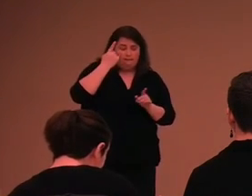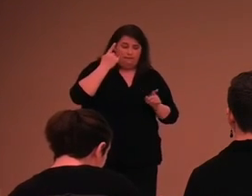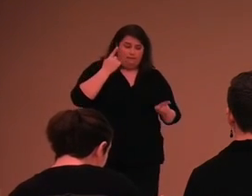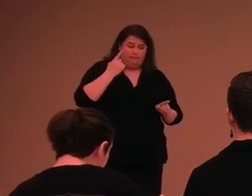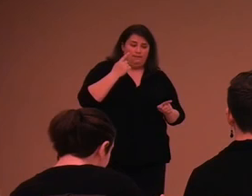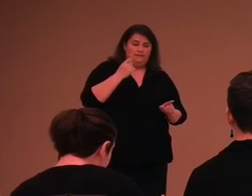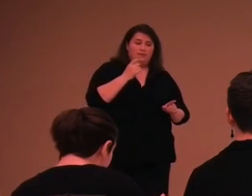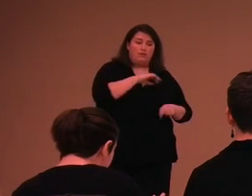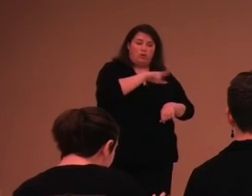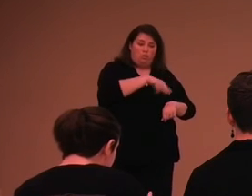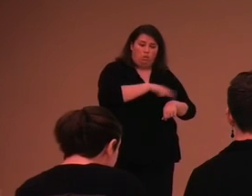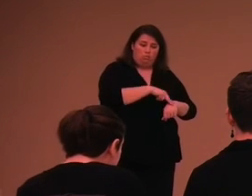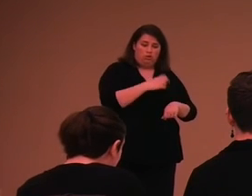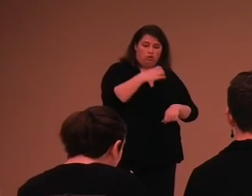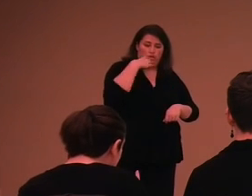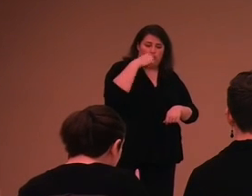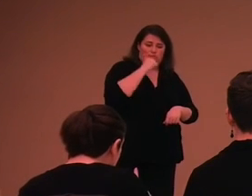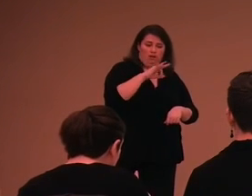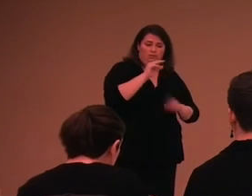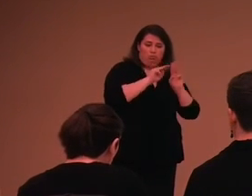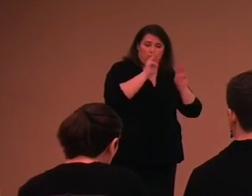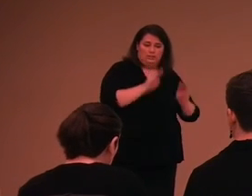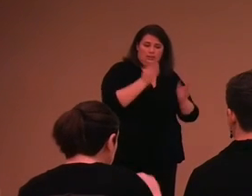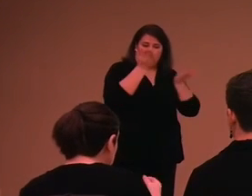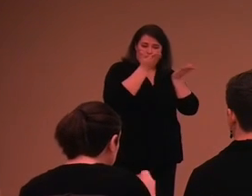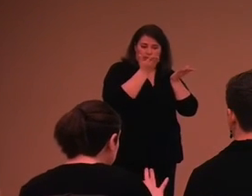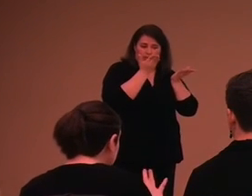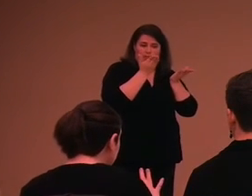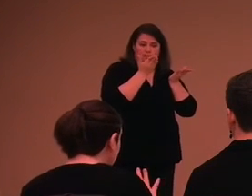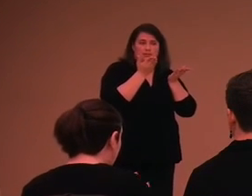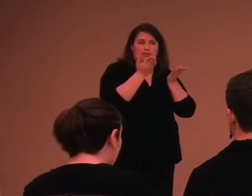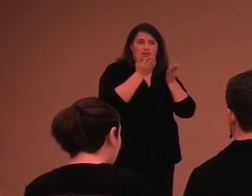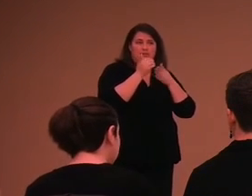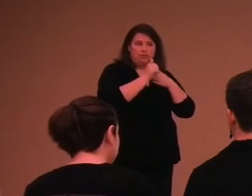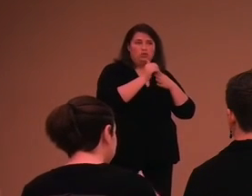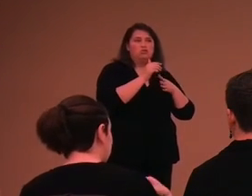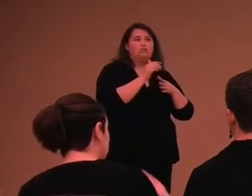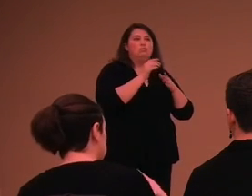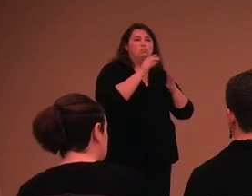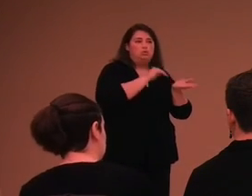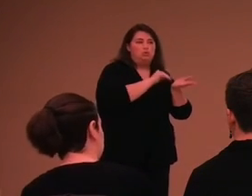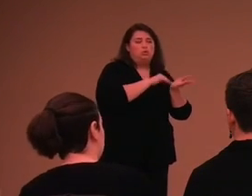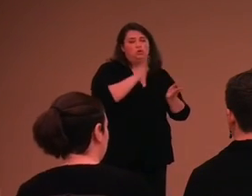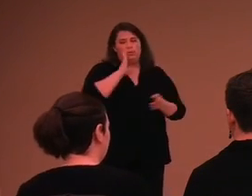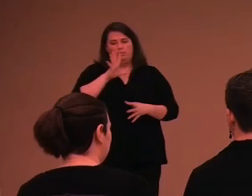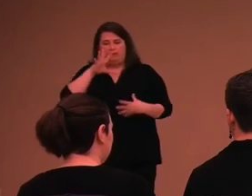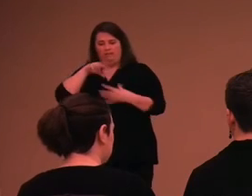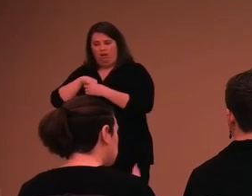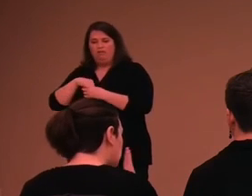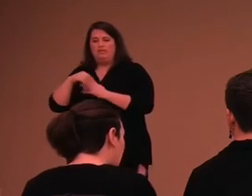Normal chief of museum services and interpretation duties you'll probably be in exhibit design